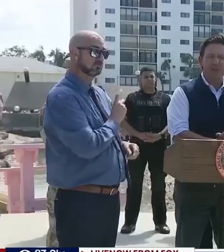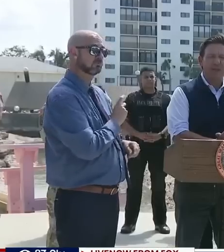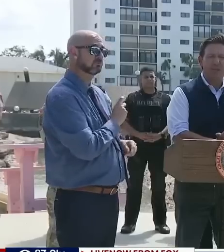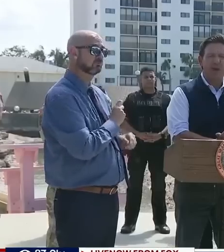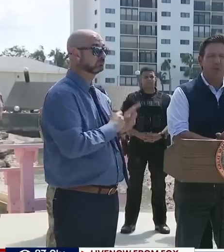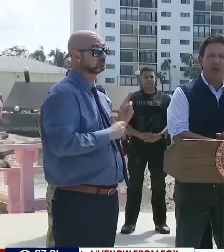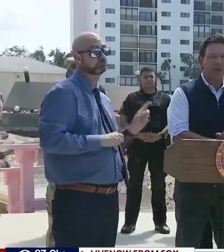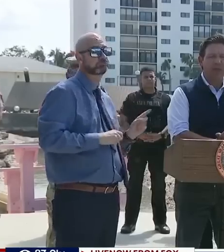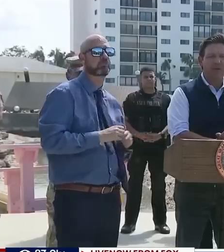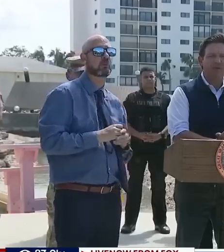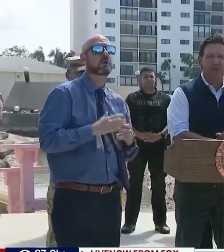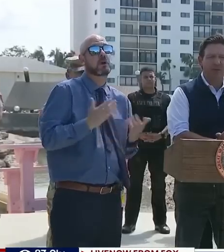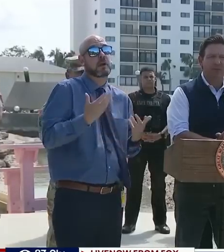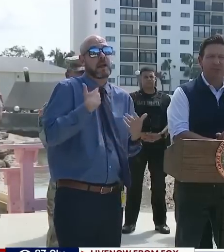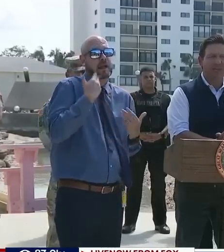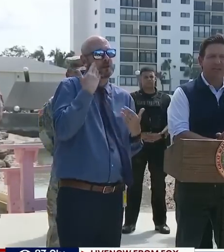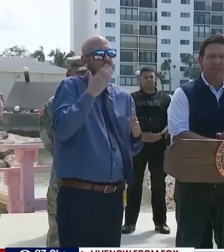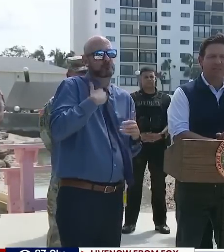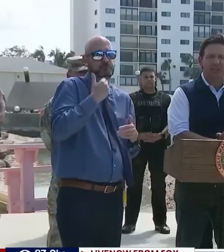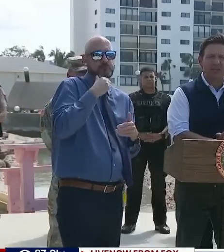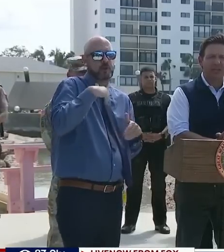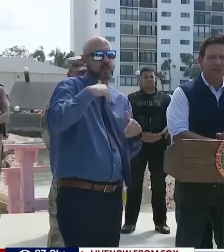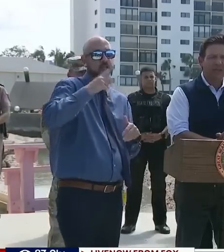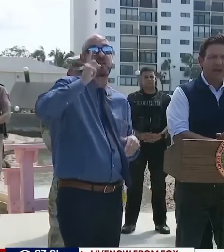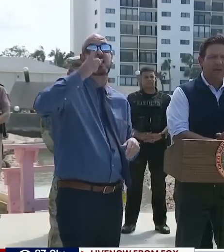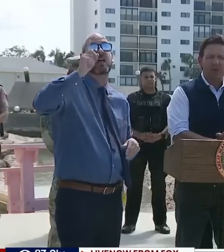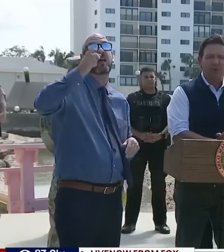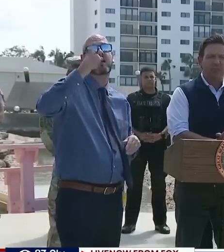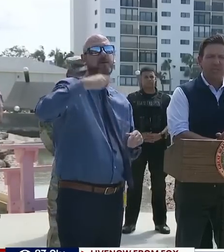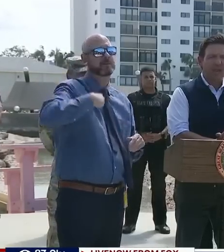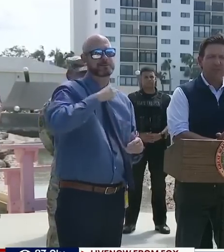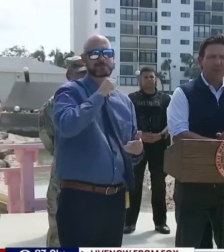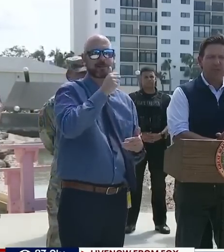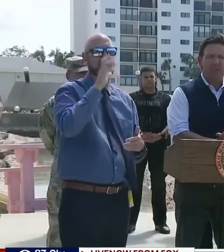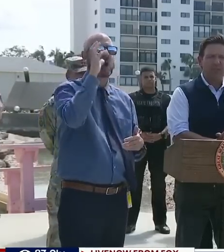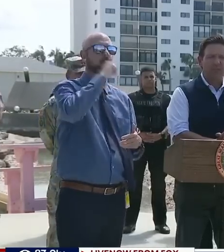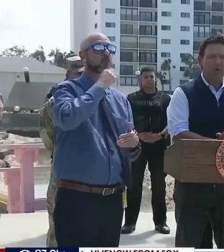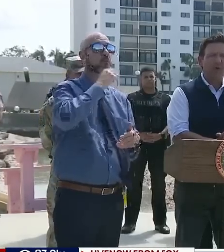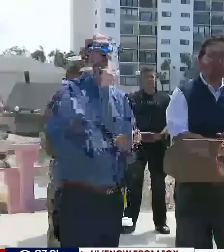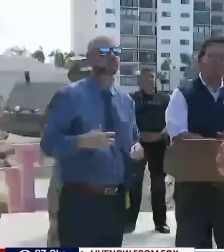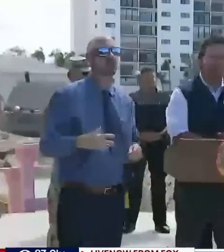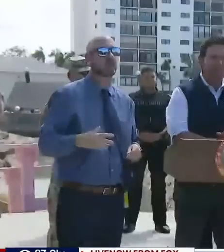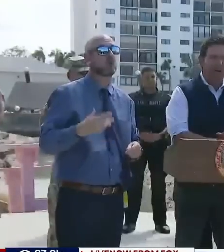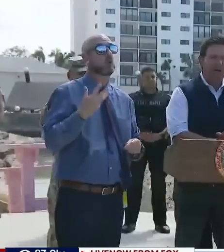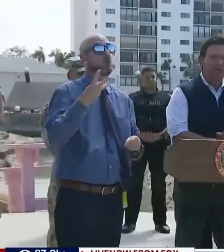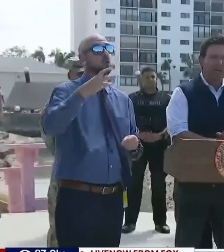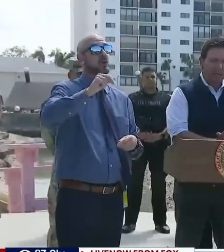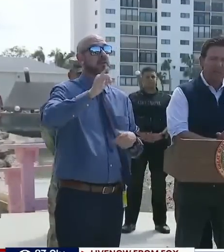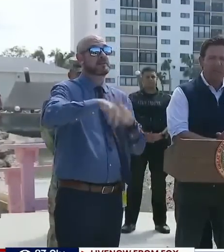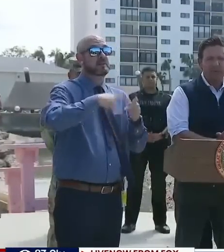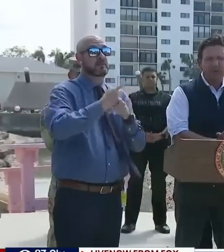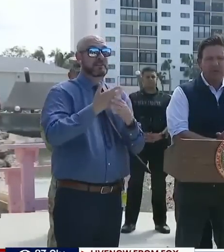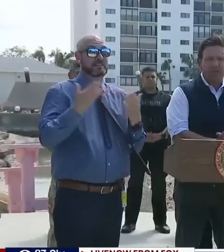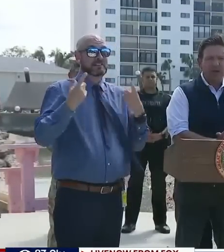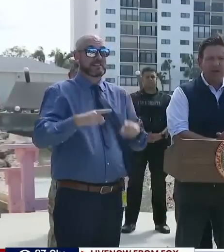places around like it anywhere in the country. Yes, ma'am. so, what you're going to see from me is, you know, I'm not going to be out wagging my